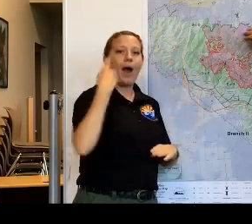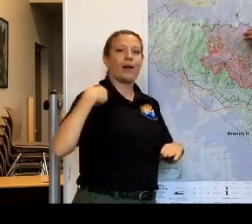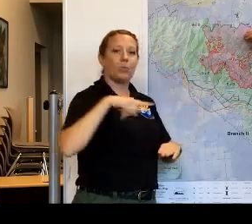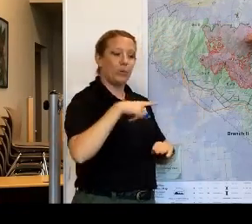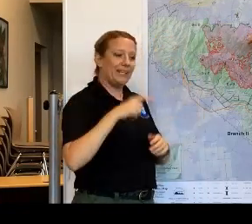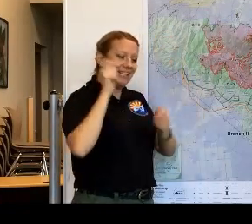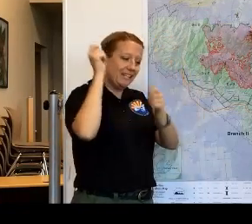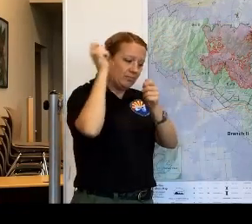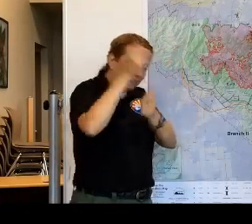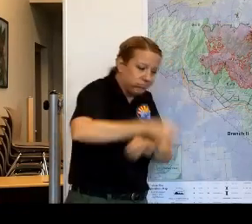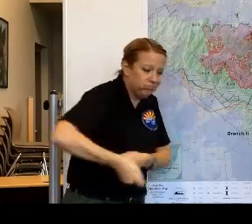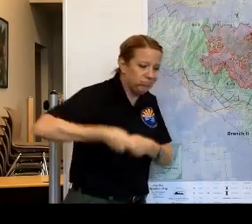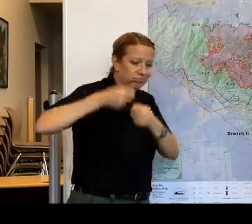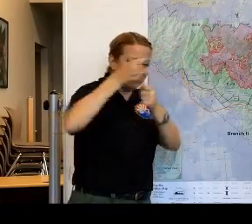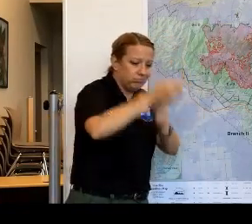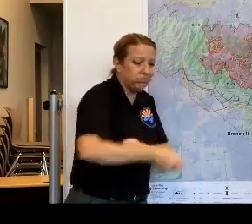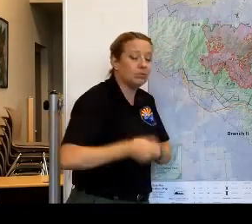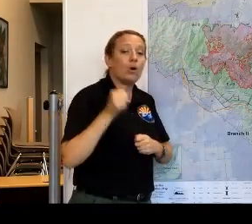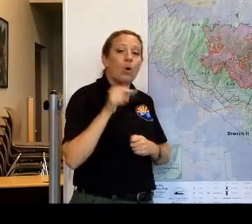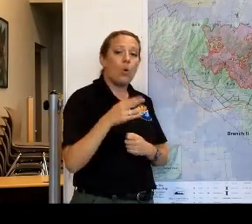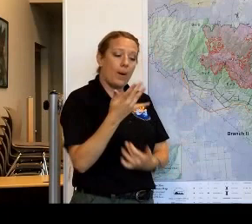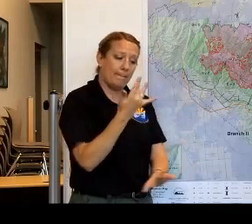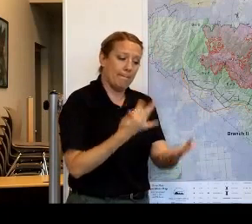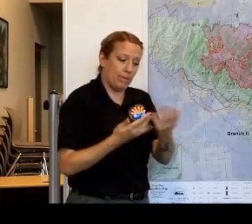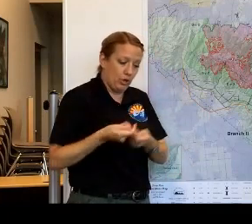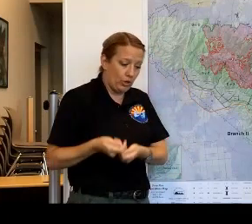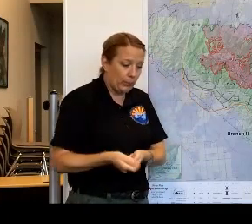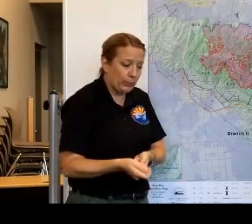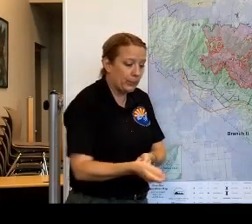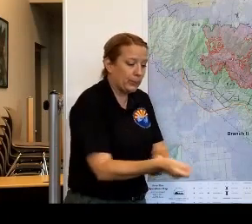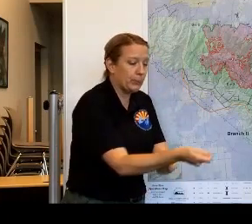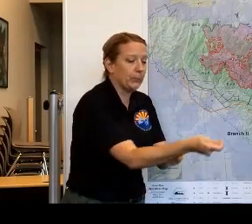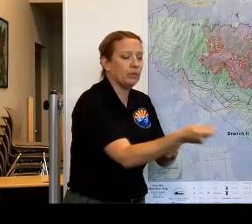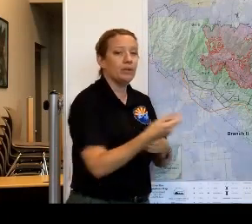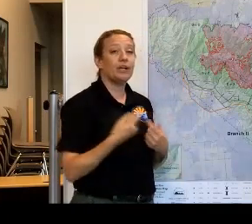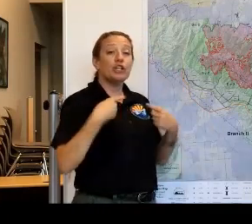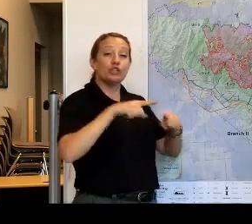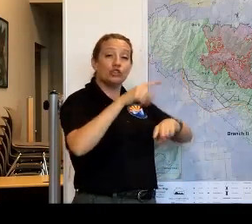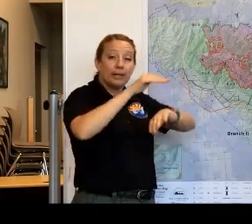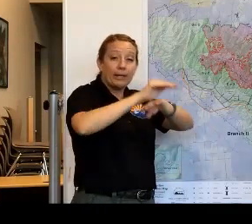and it also moved into some lighter fuels and the nighttime humidities come up so